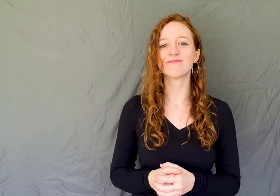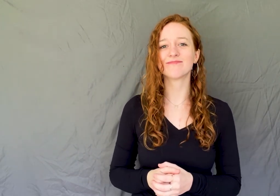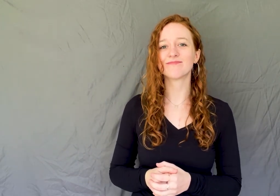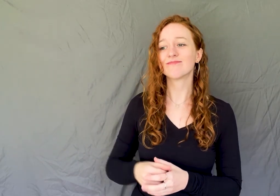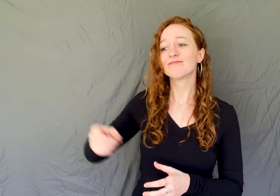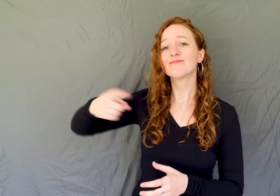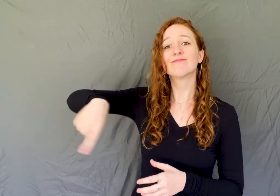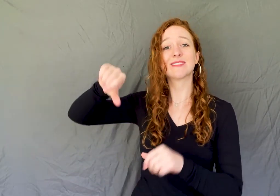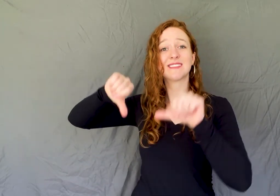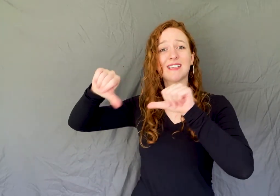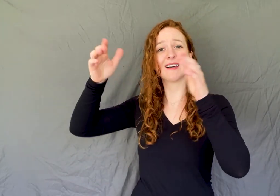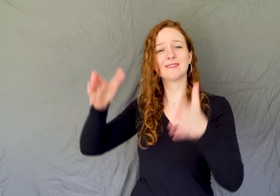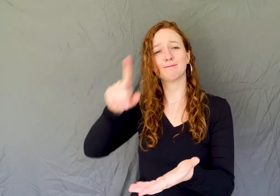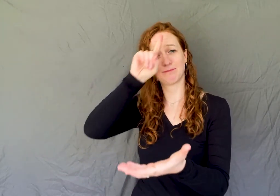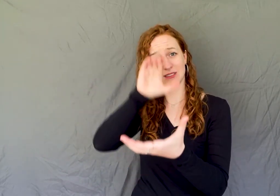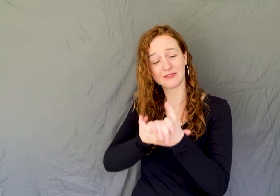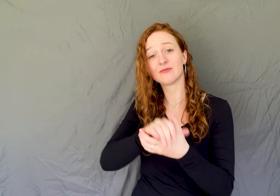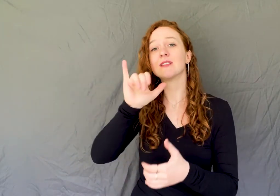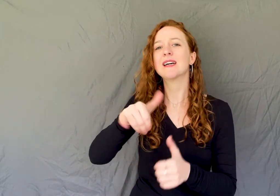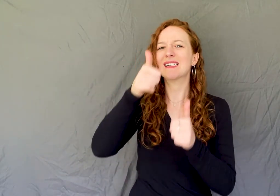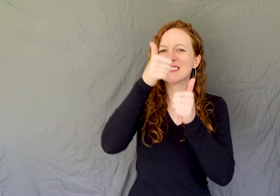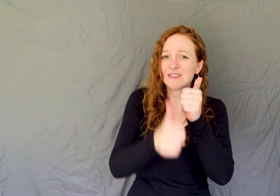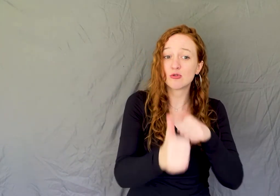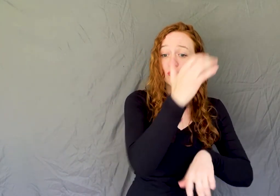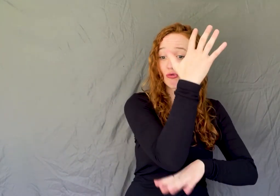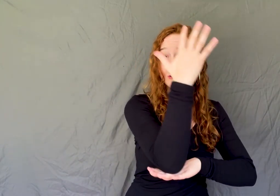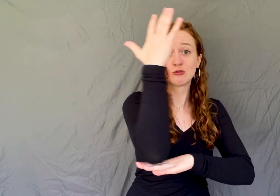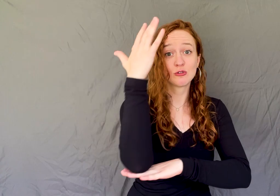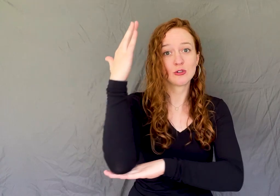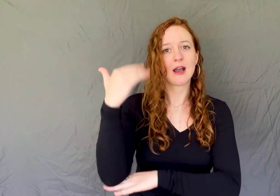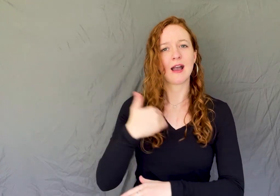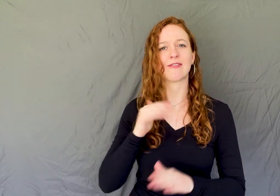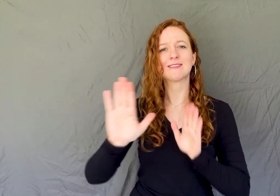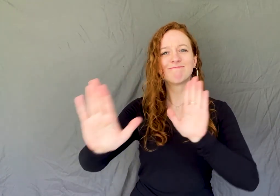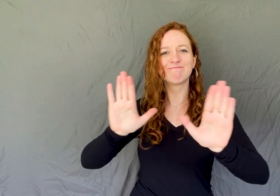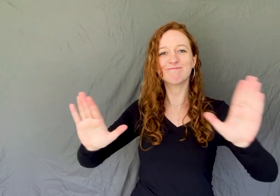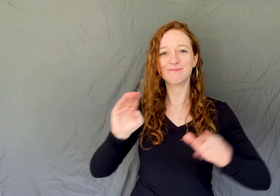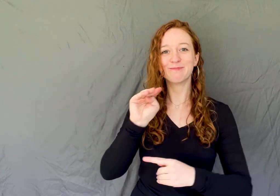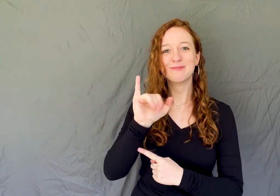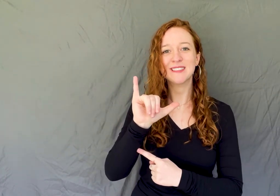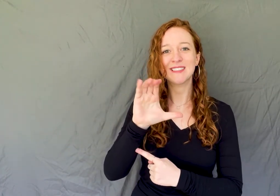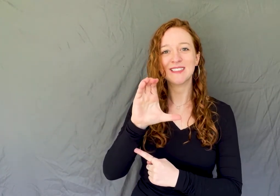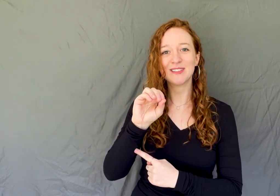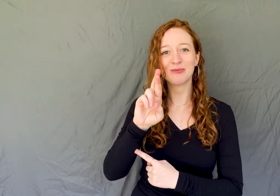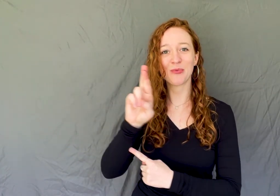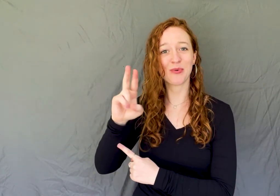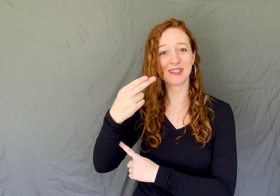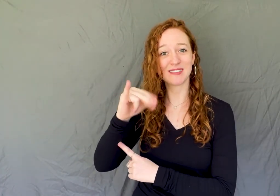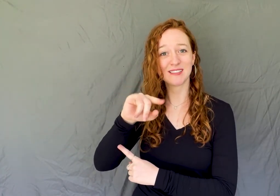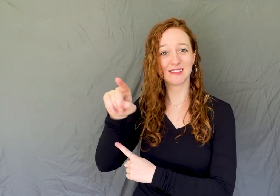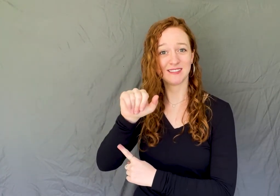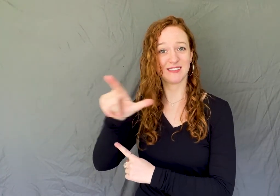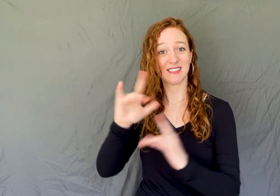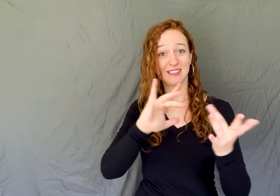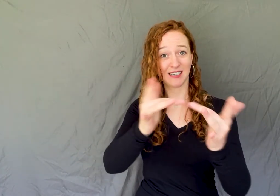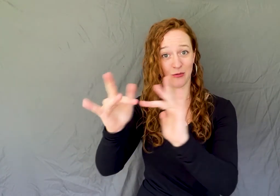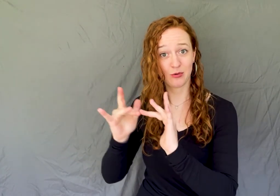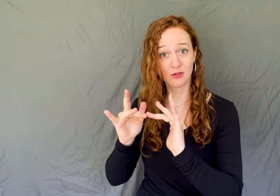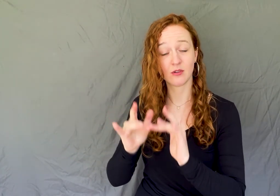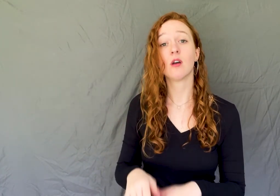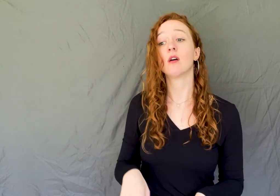Scientists believe all trees have a mycorrhizal network,